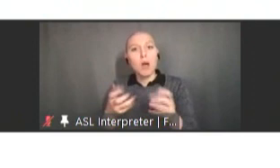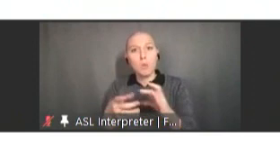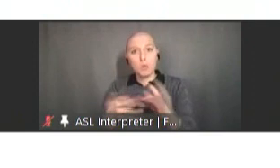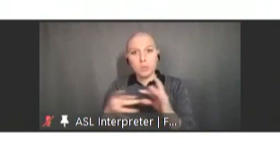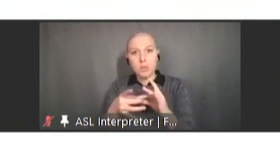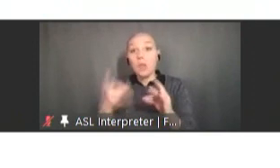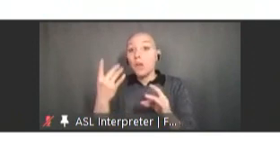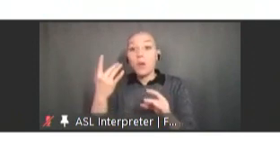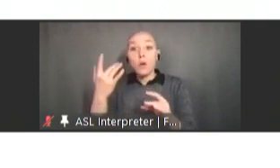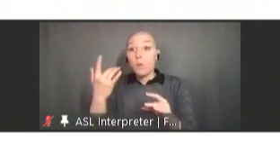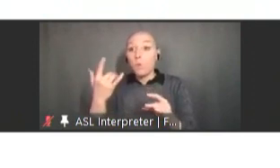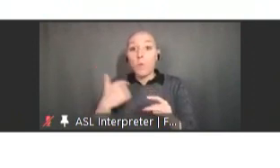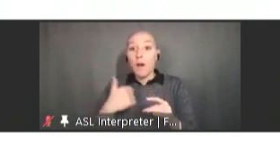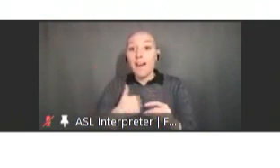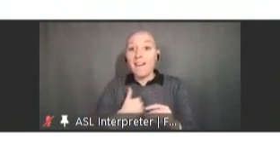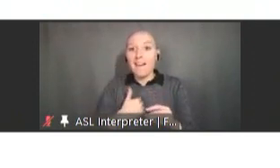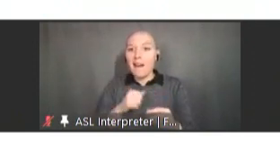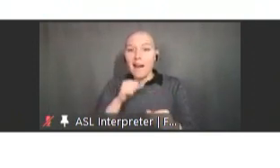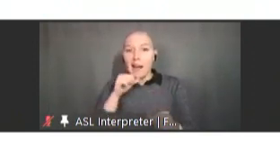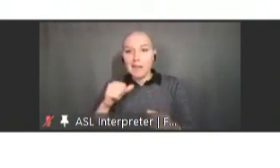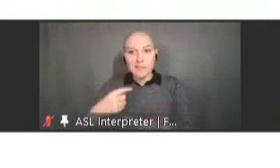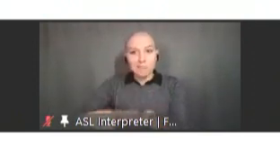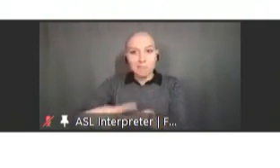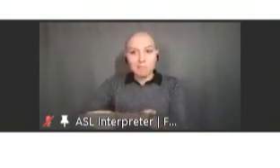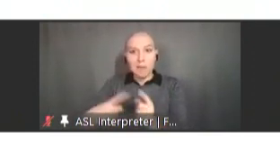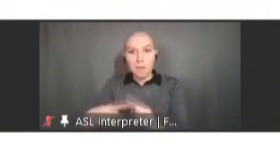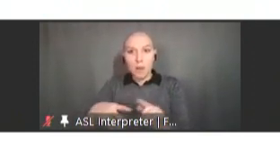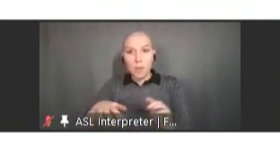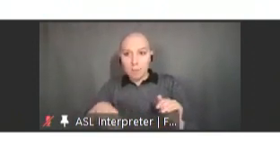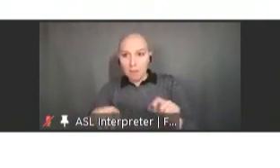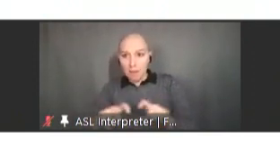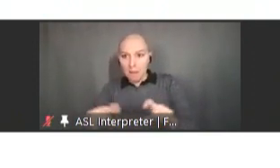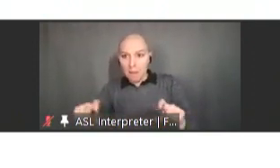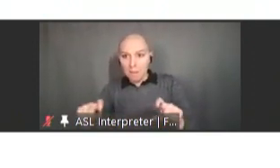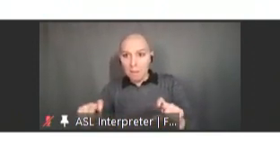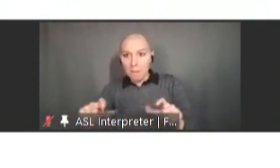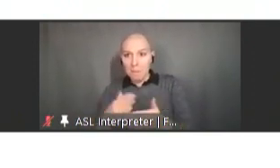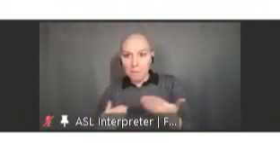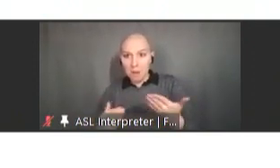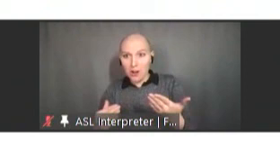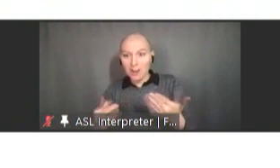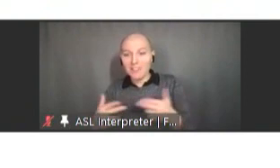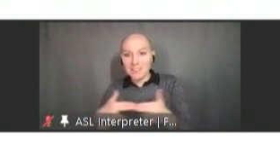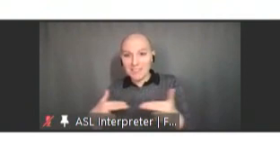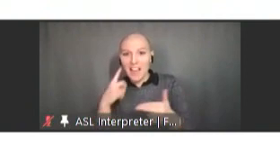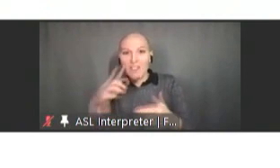had on the bottom of that one slide, which was, I think, a binding titer of about 500